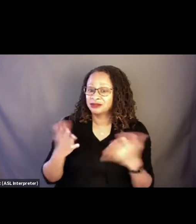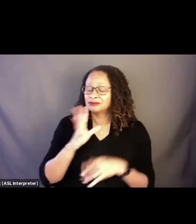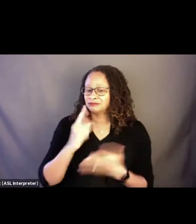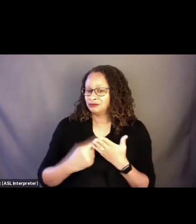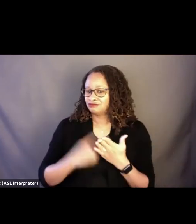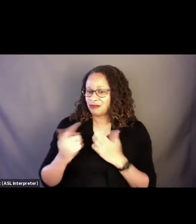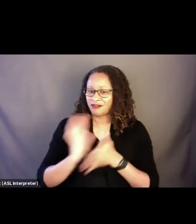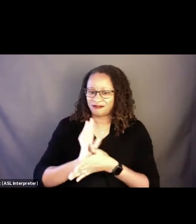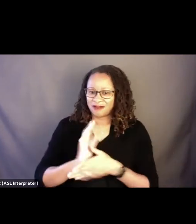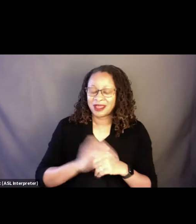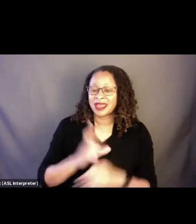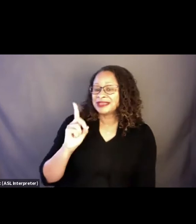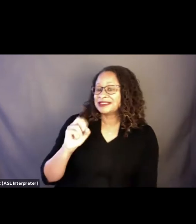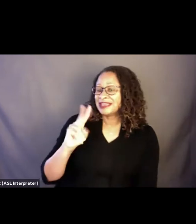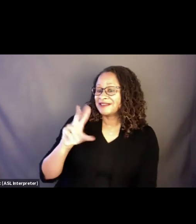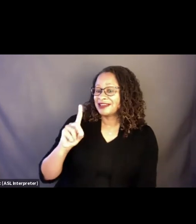That's of course David France, the filmmaker,